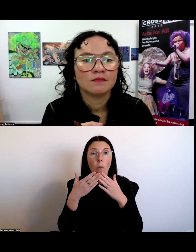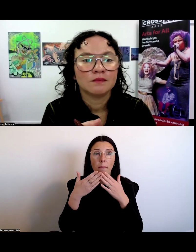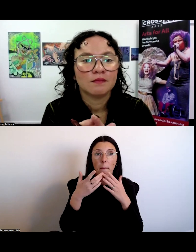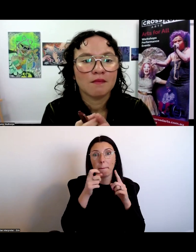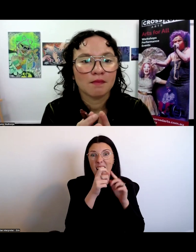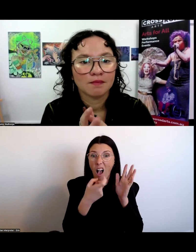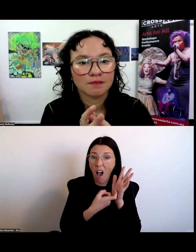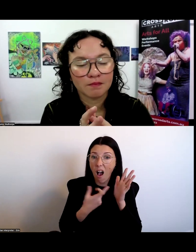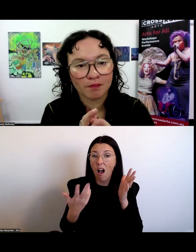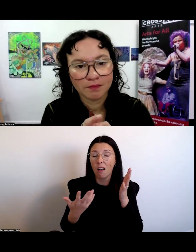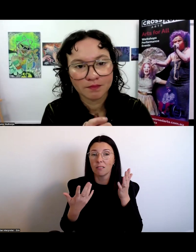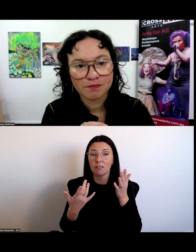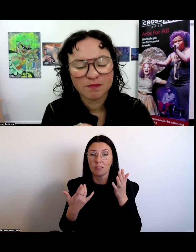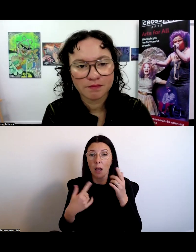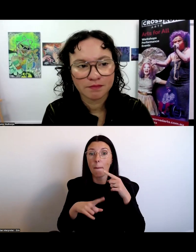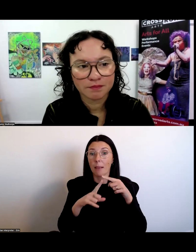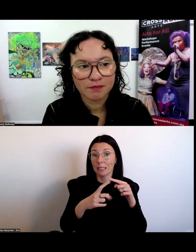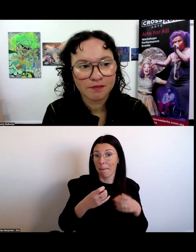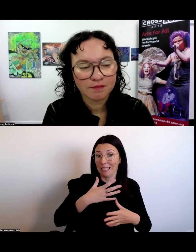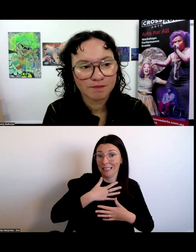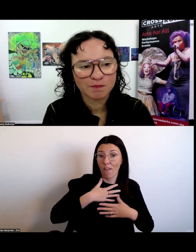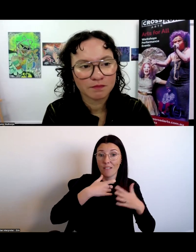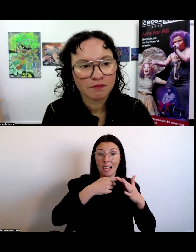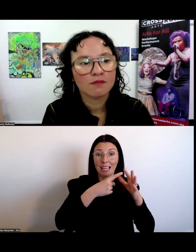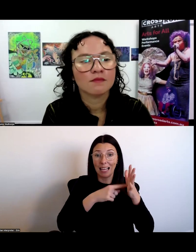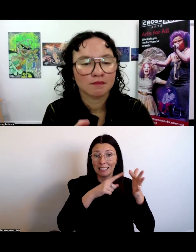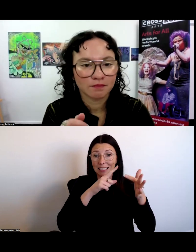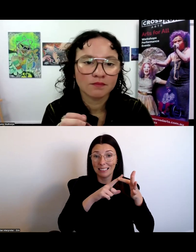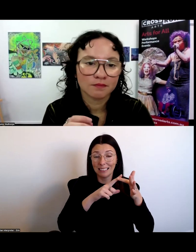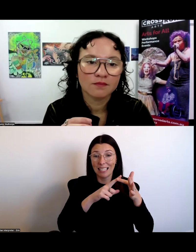Irini myself and the board focused on having deeper conversations with guests